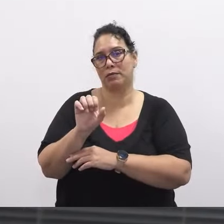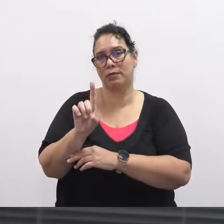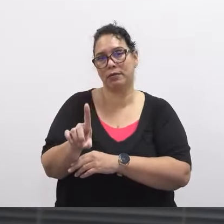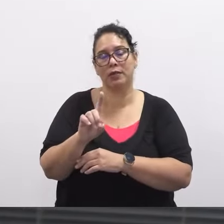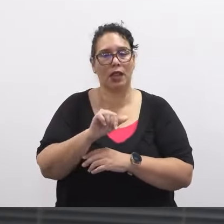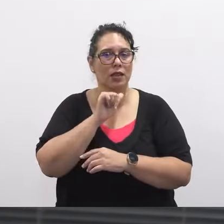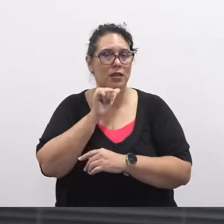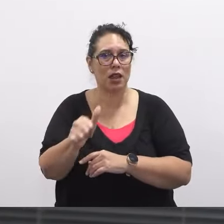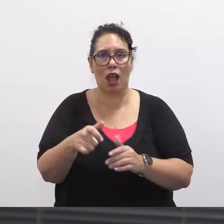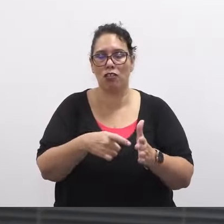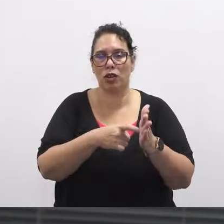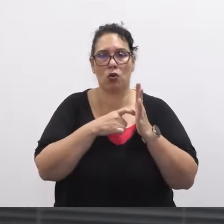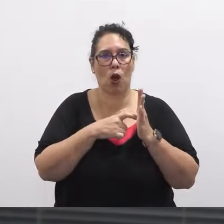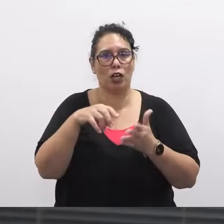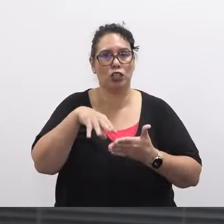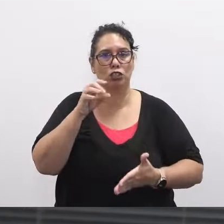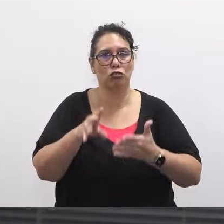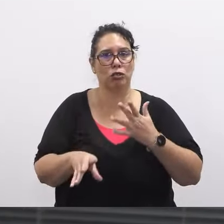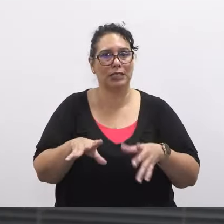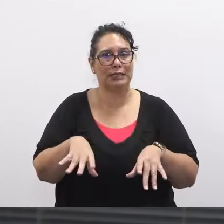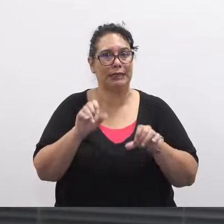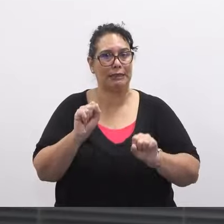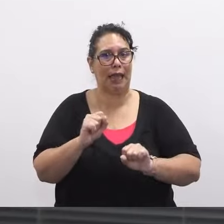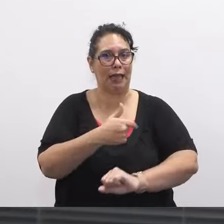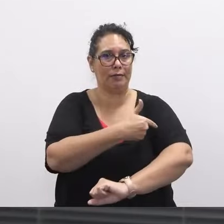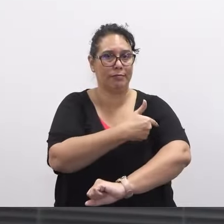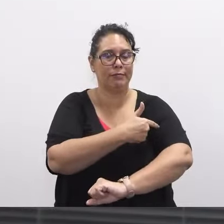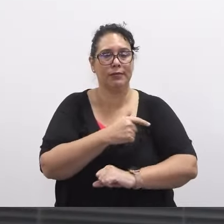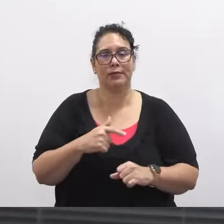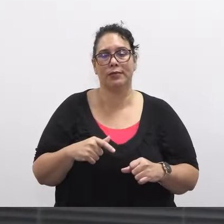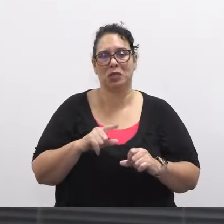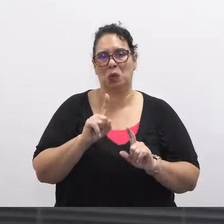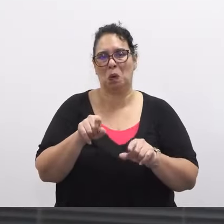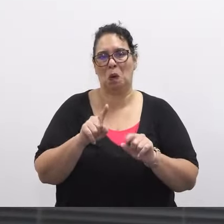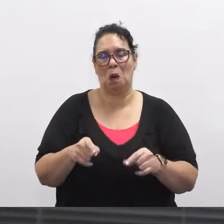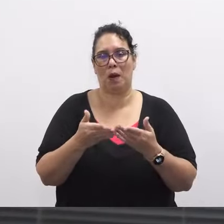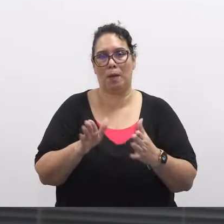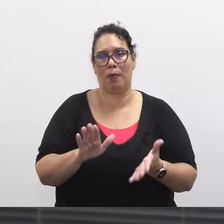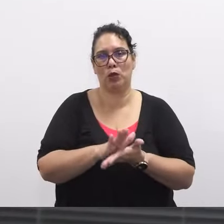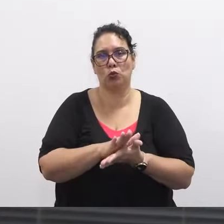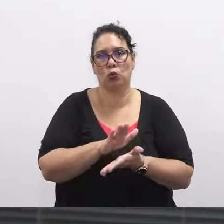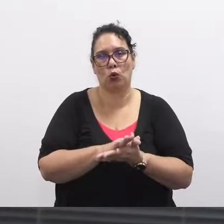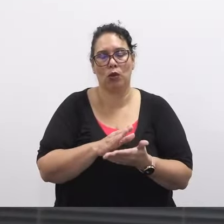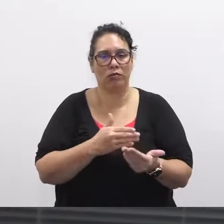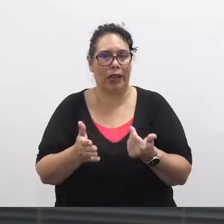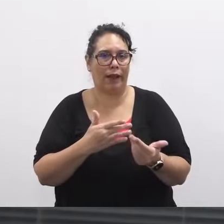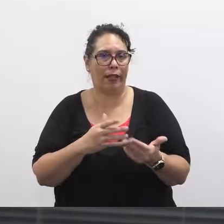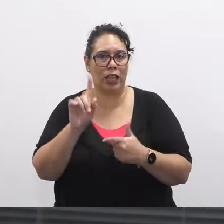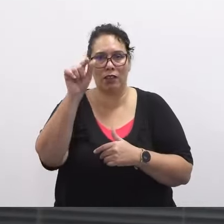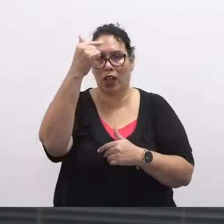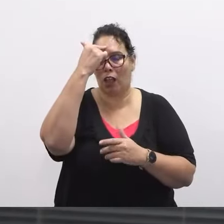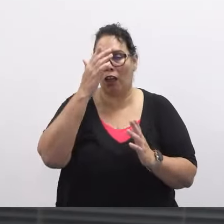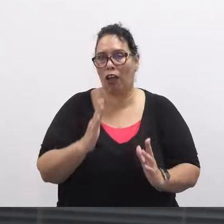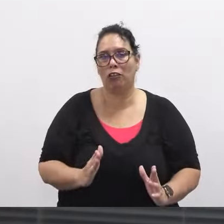not require students to take this risky vaccine as a condition of attending public school, regardless of Governor Newsom's own views